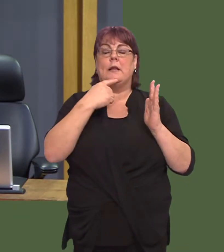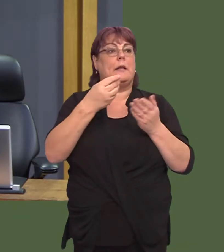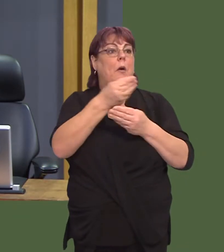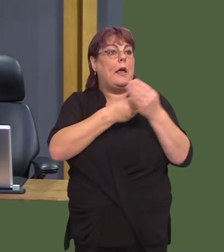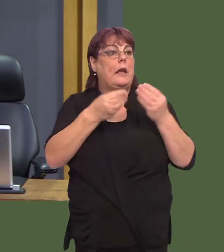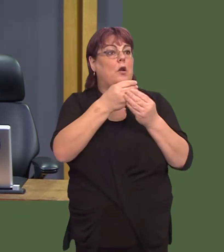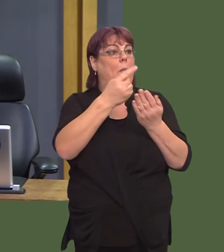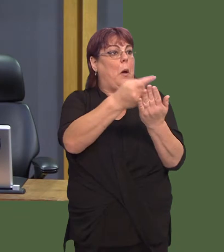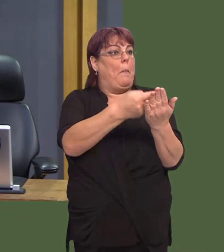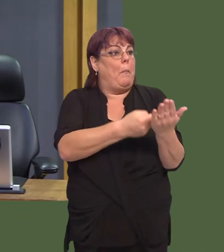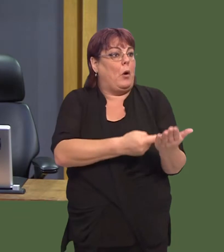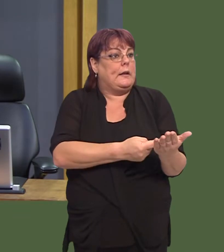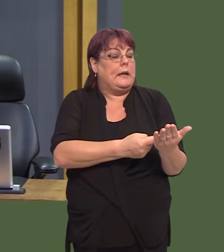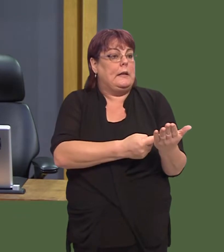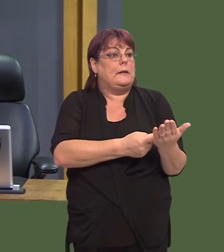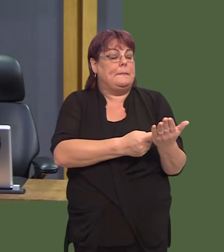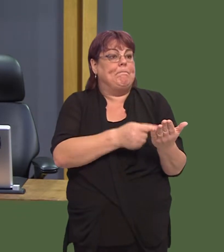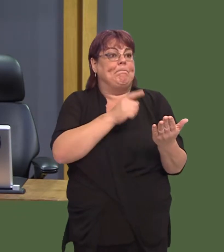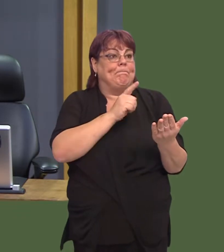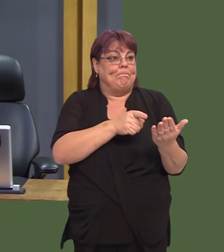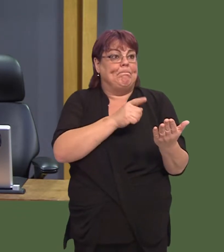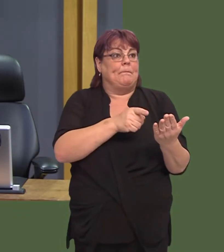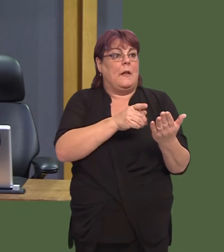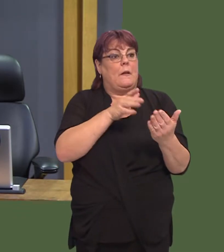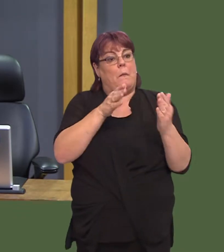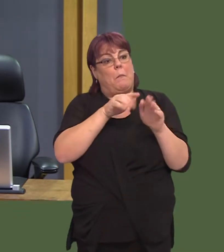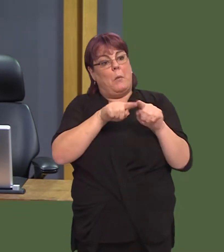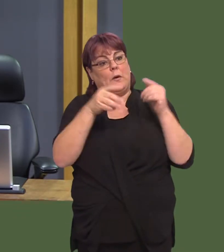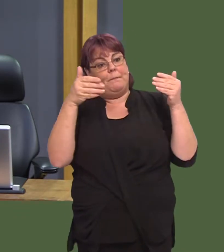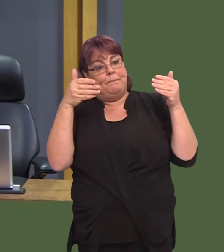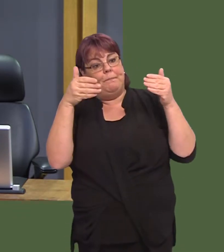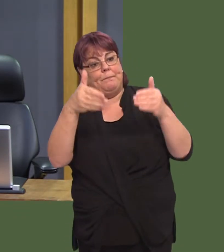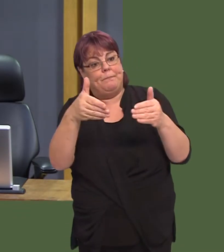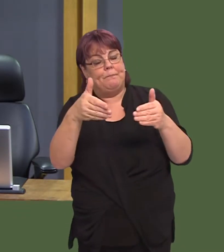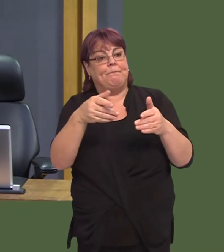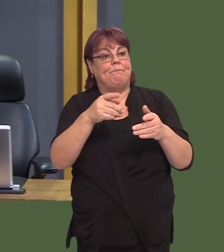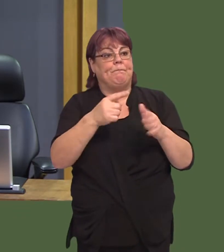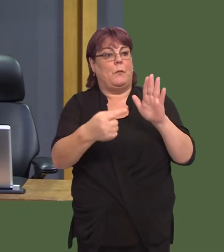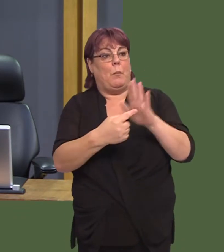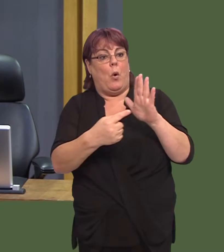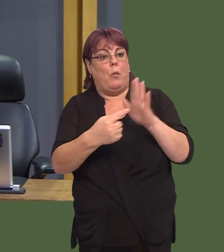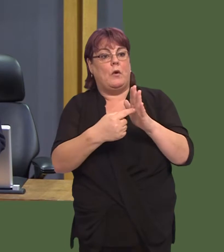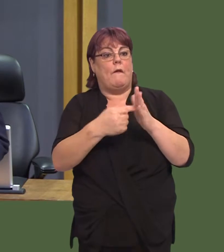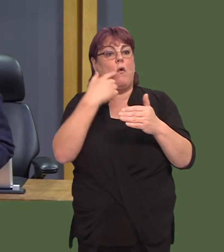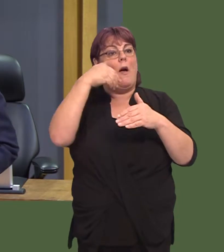is massively skewed toward the importance of securing foreign-owned inward investment.í